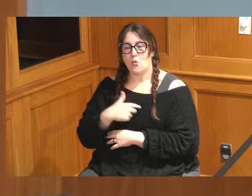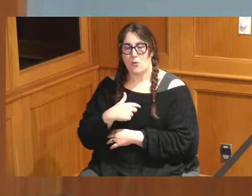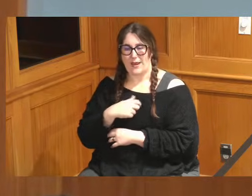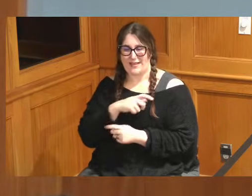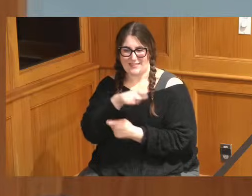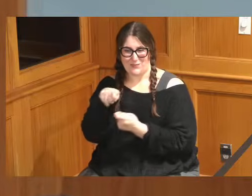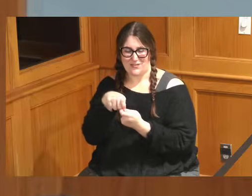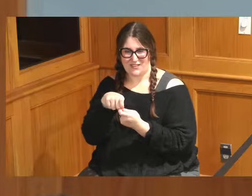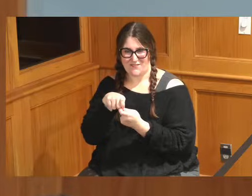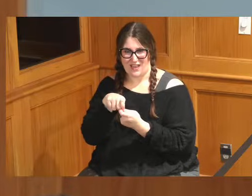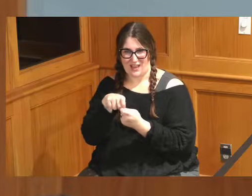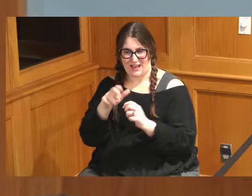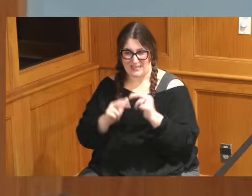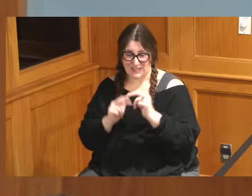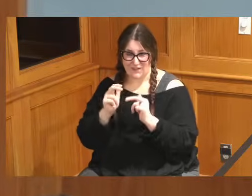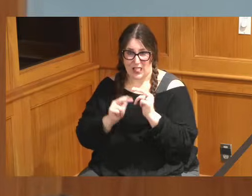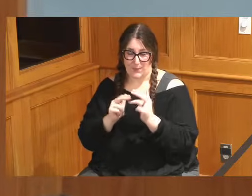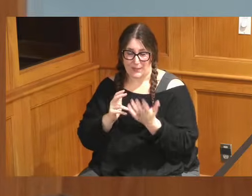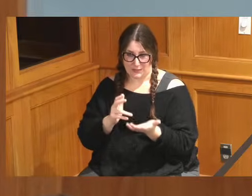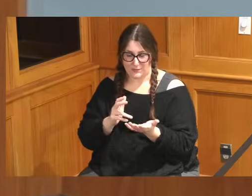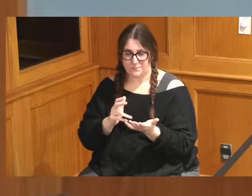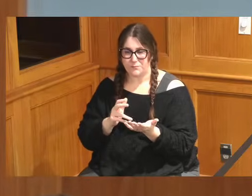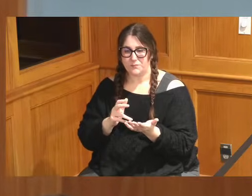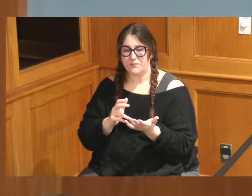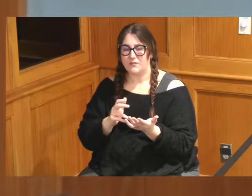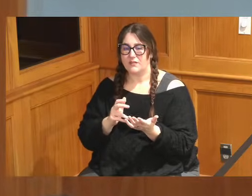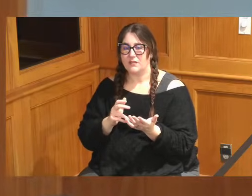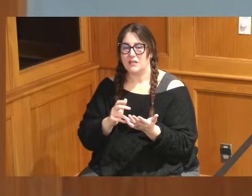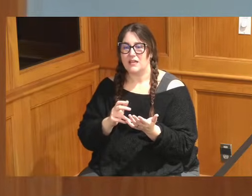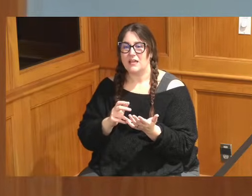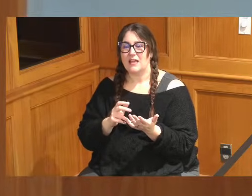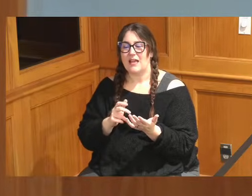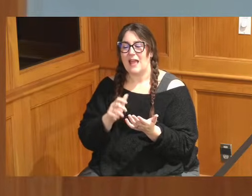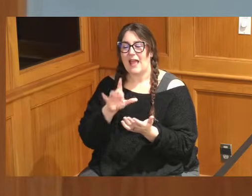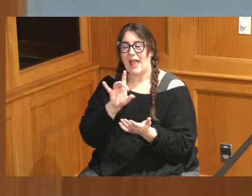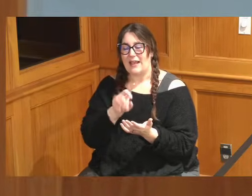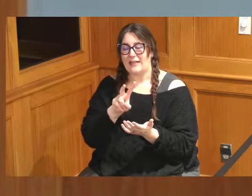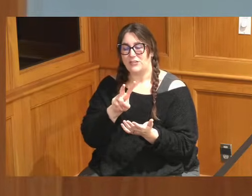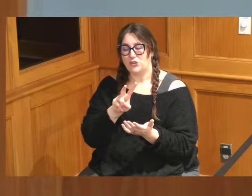development. I can run some numbers really fast. You need 82,000 gallons per day removed from the